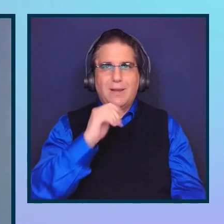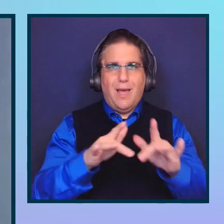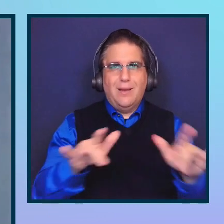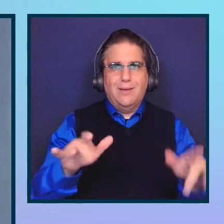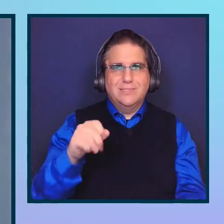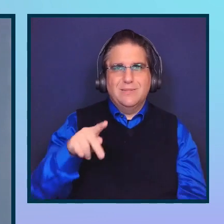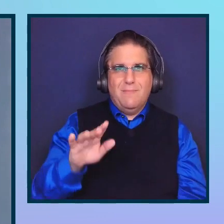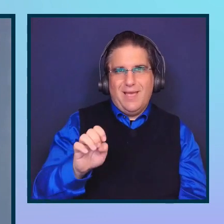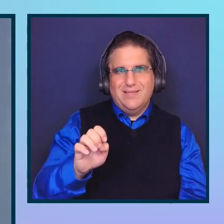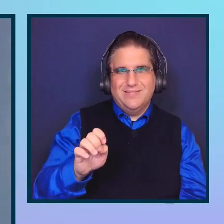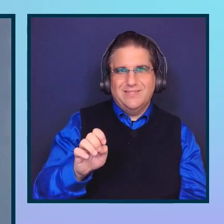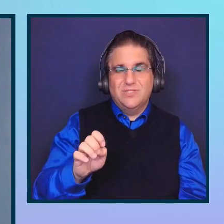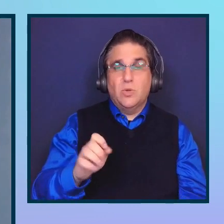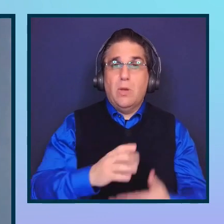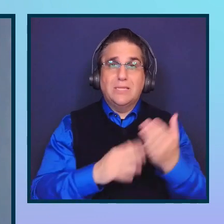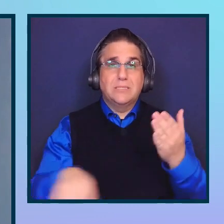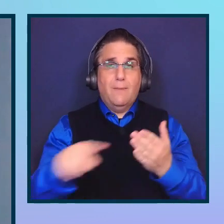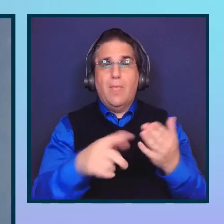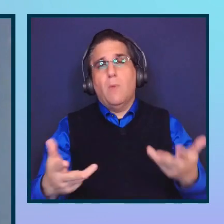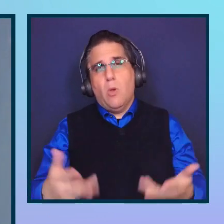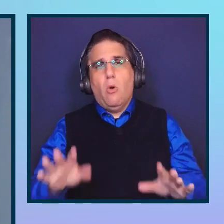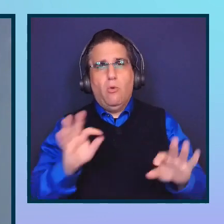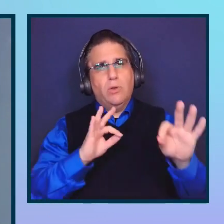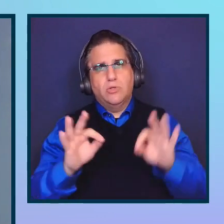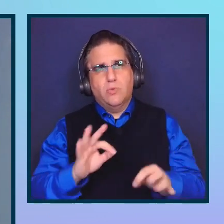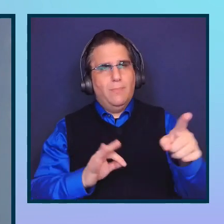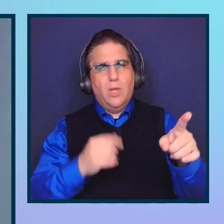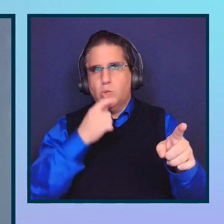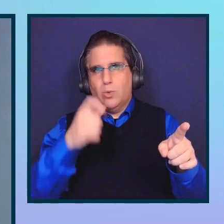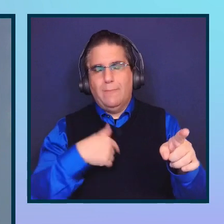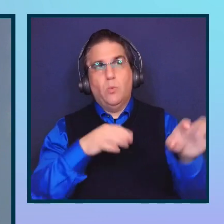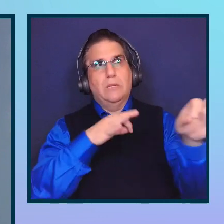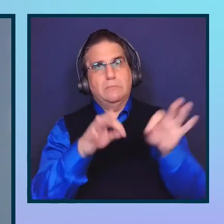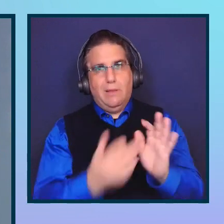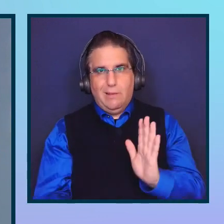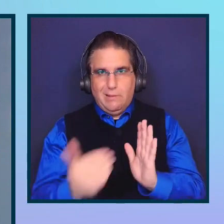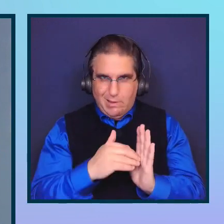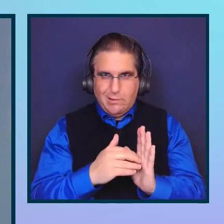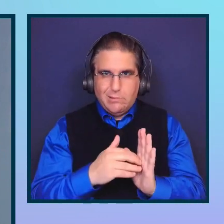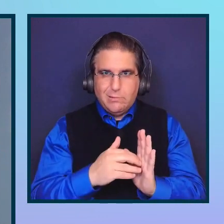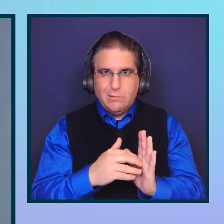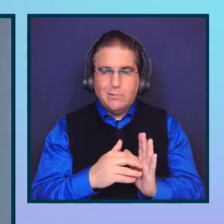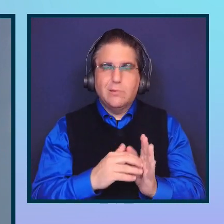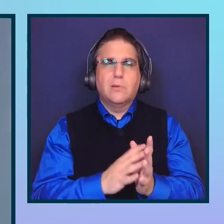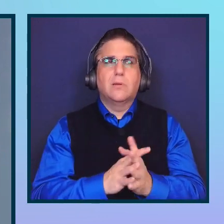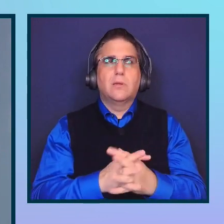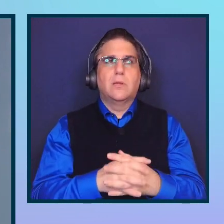that are already described. So we don't need to explain to the users, how do, this was developed in our website,